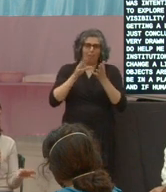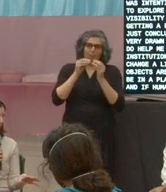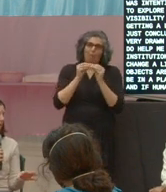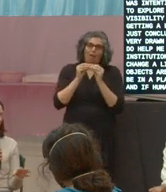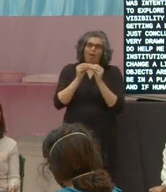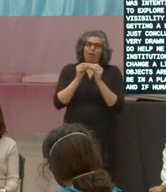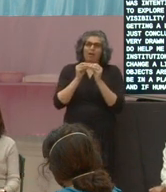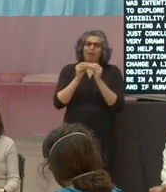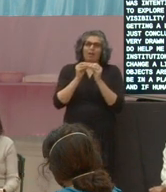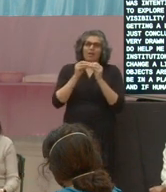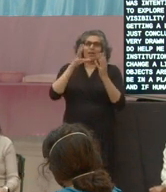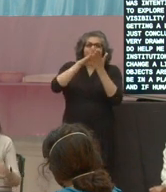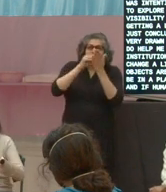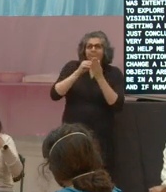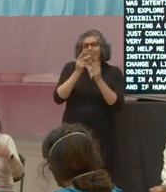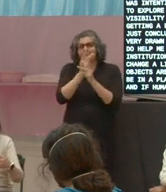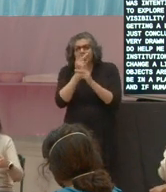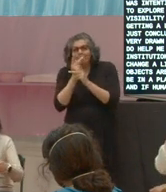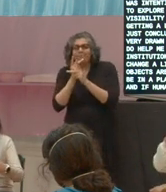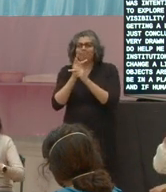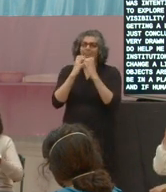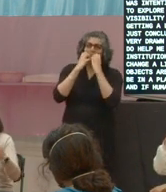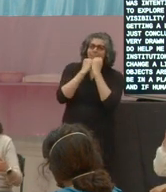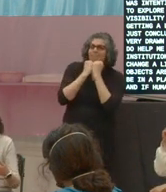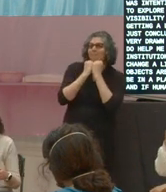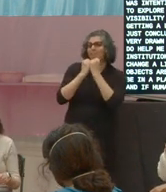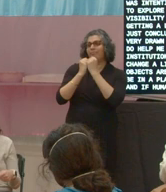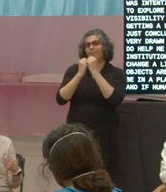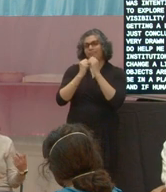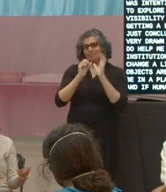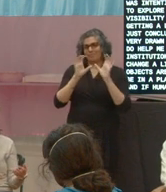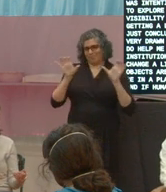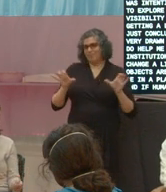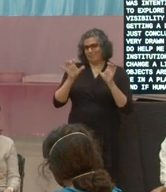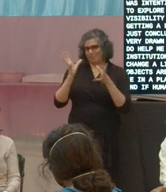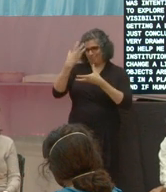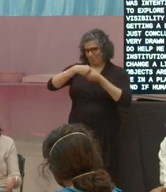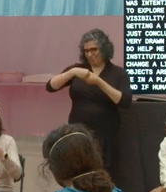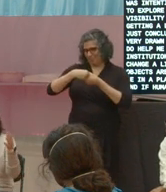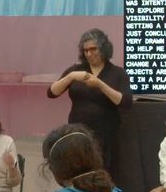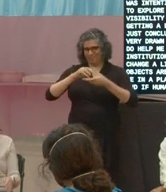be to be exercised in collaboration with you and all